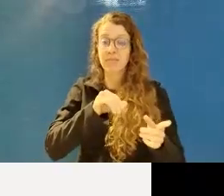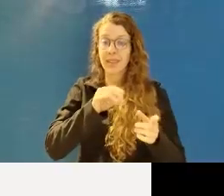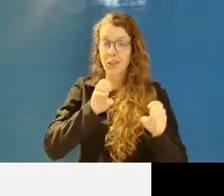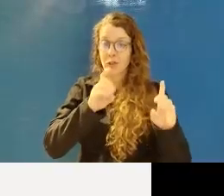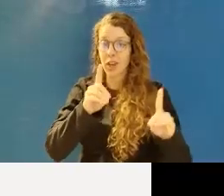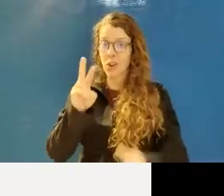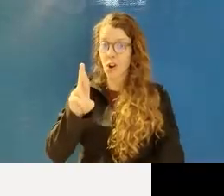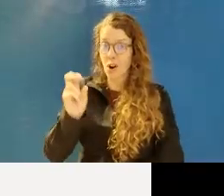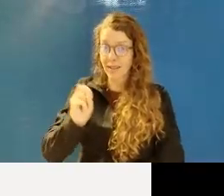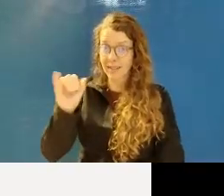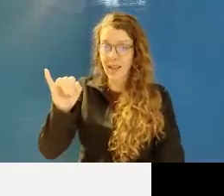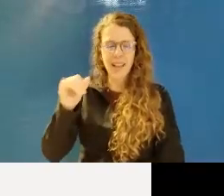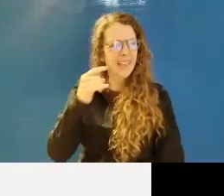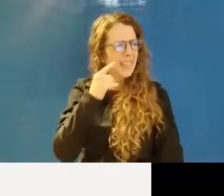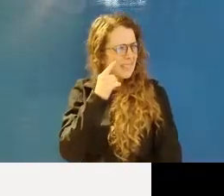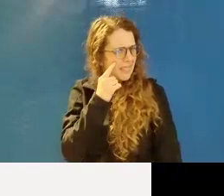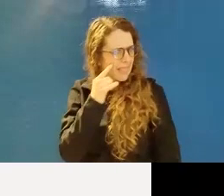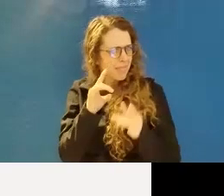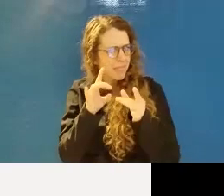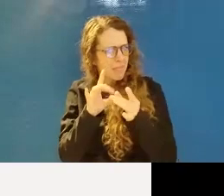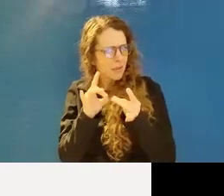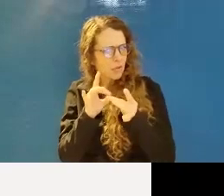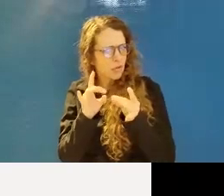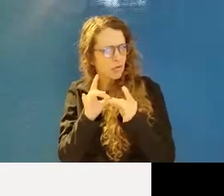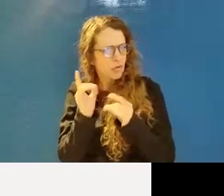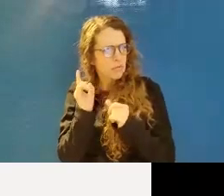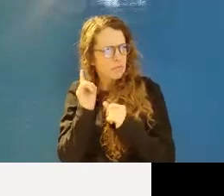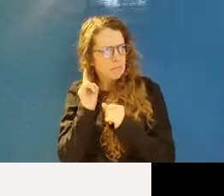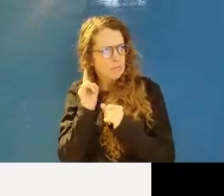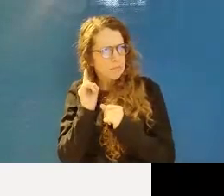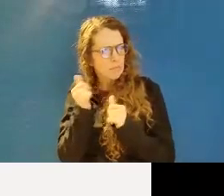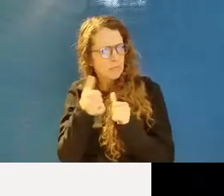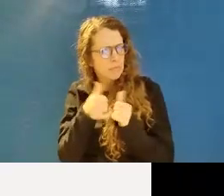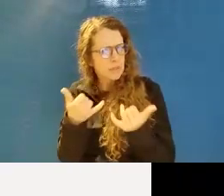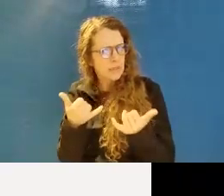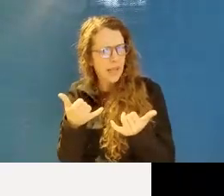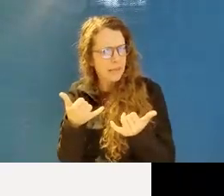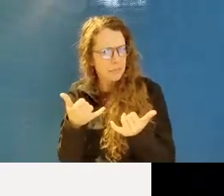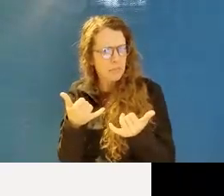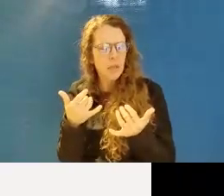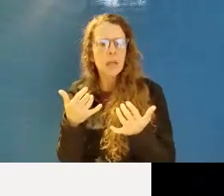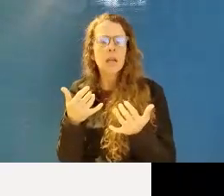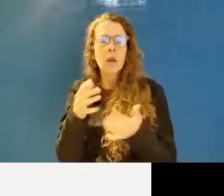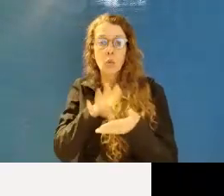I think it was mentioned, I don't recall if we've mentioned it today, but the rubric that I shared